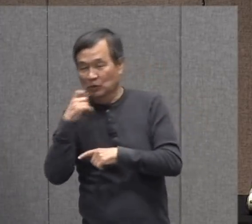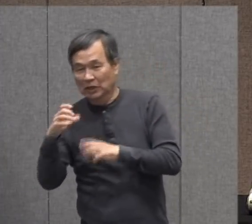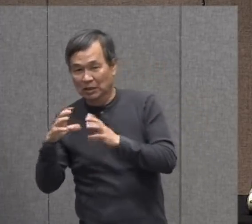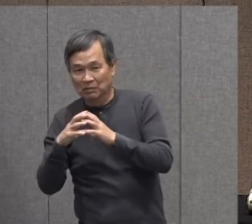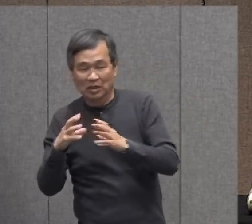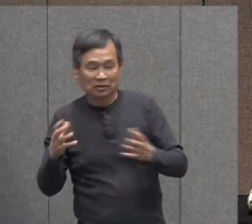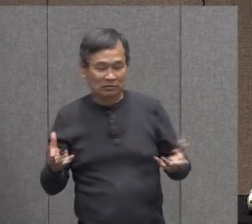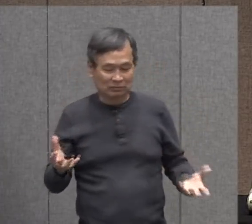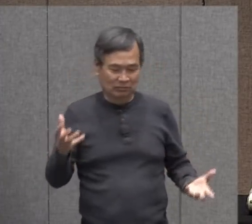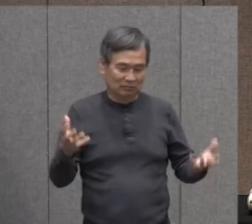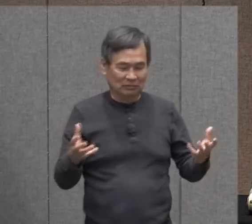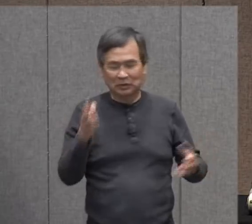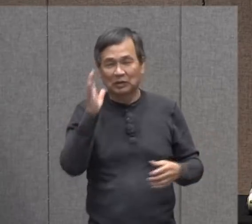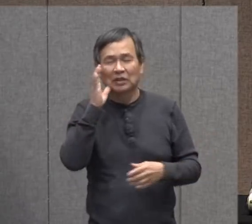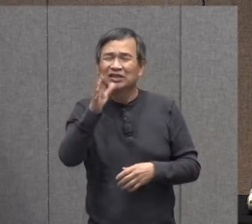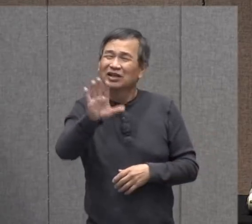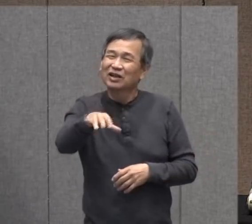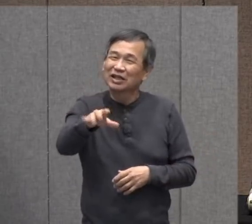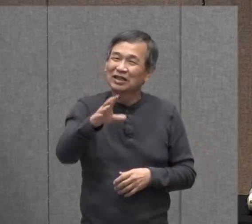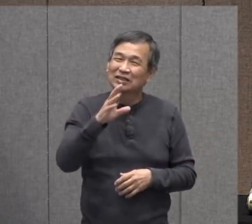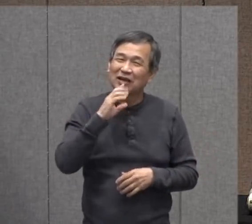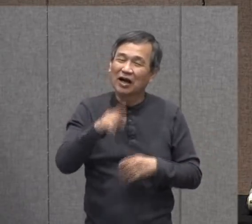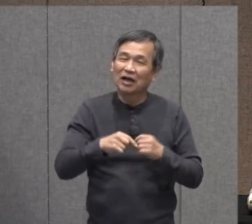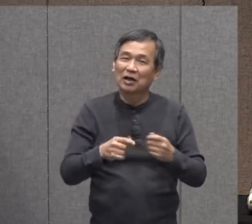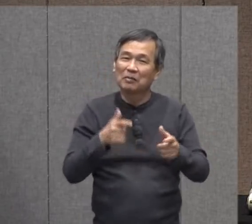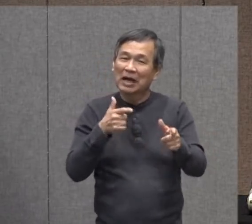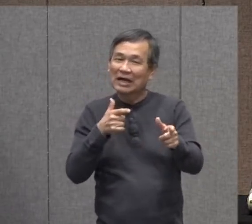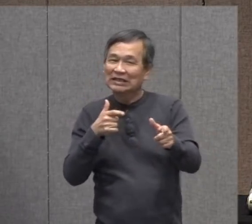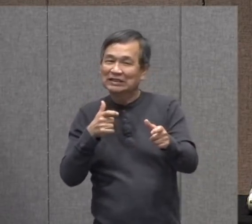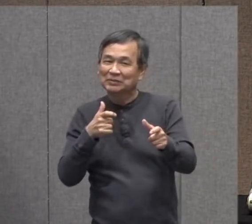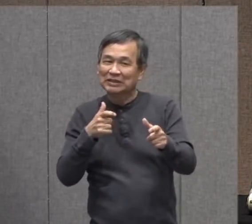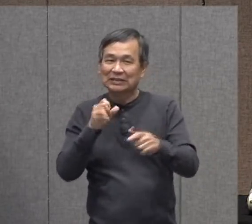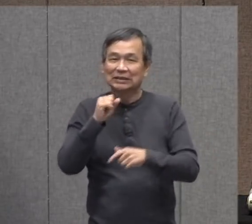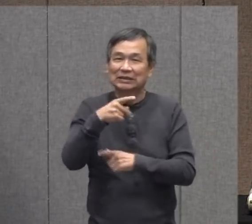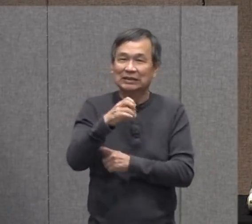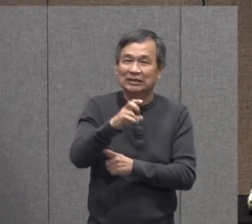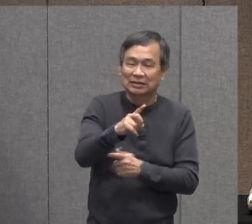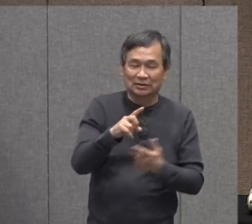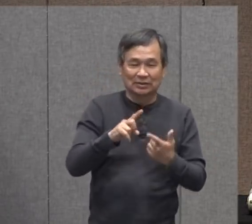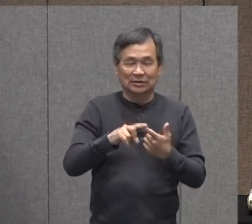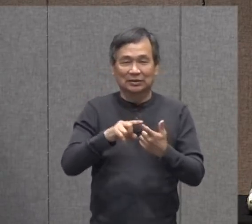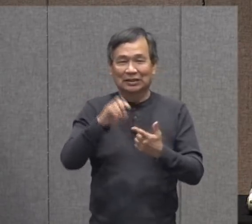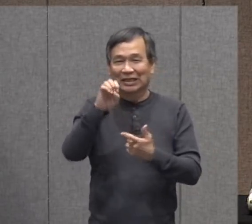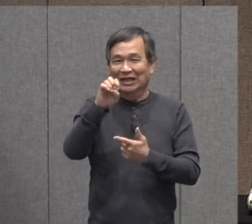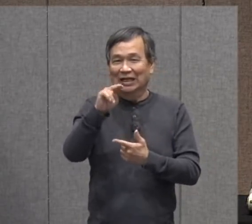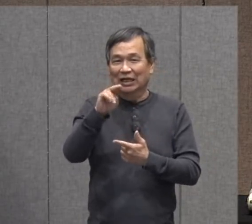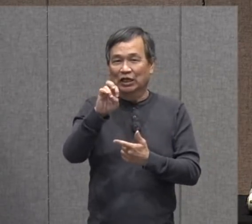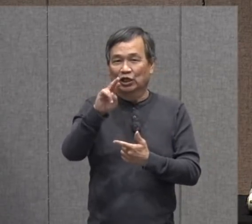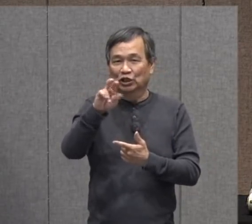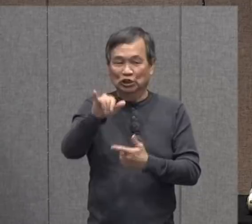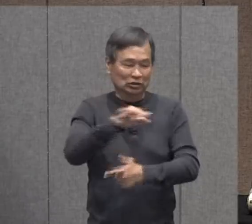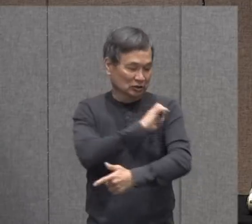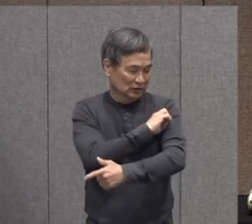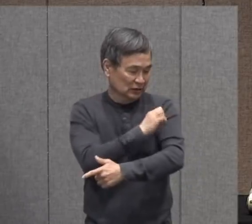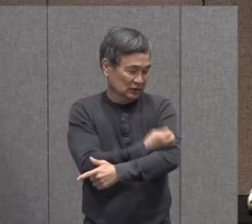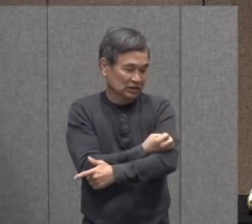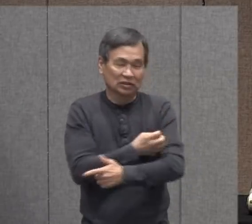So today we're going to talk about speed and energy. And so, what questions come to your mind